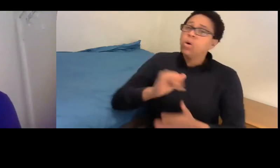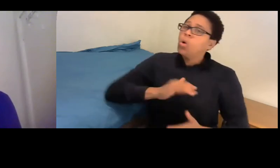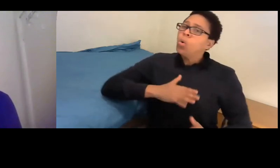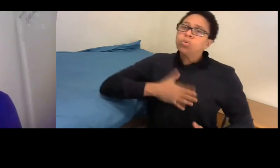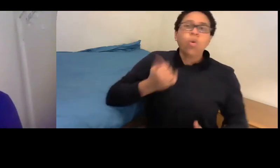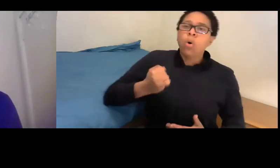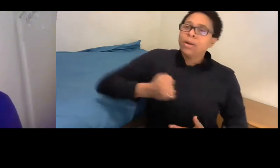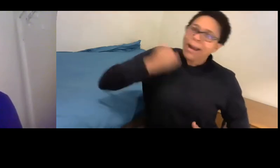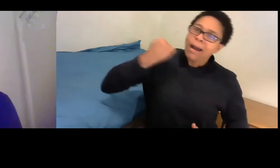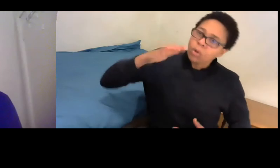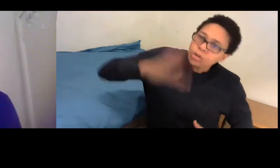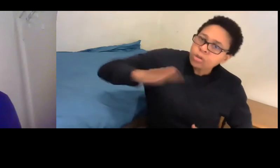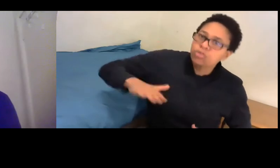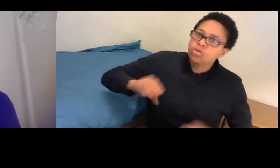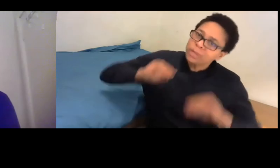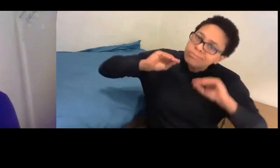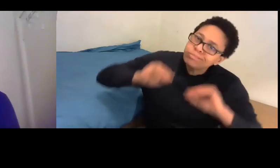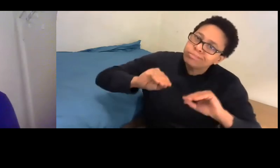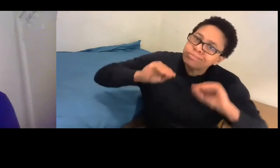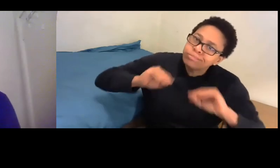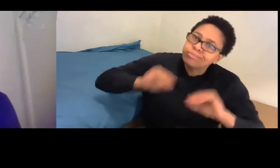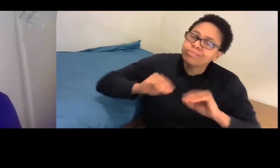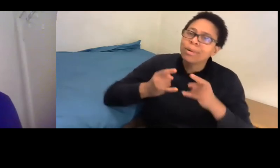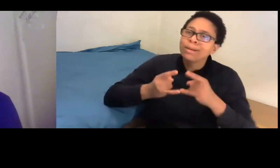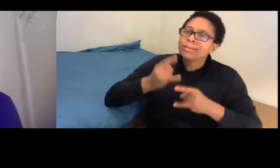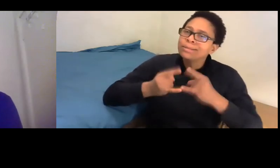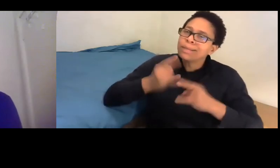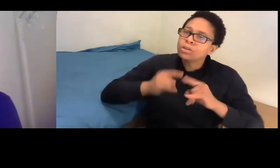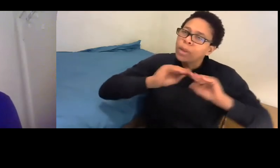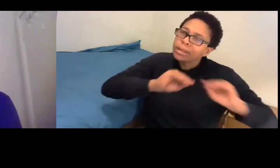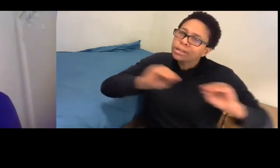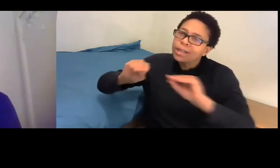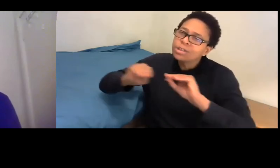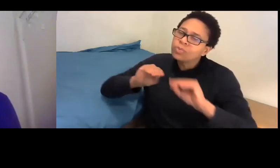And the way that it was presented in the mass media,